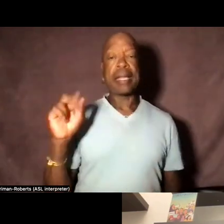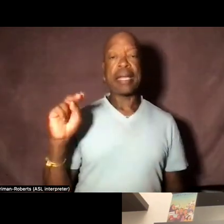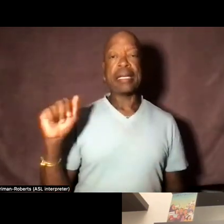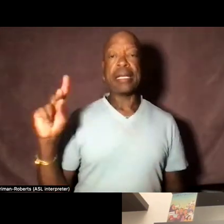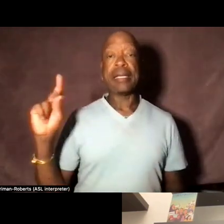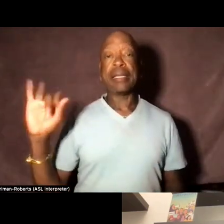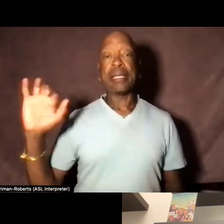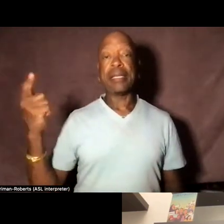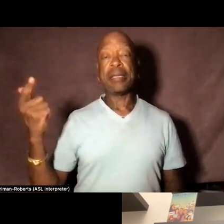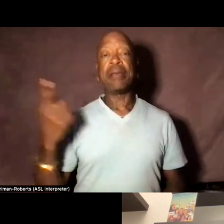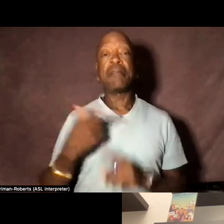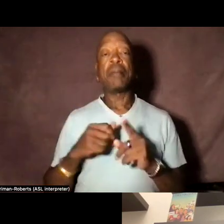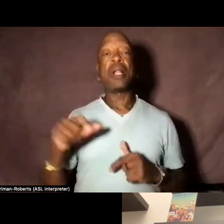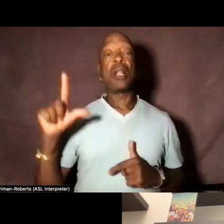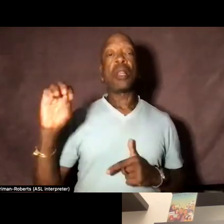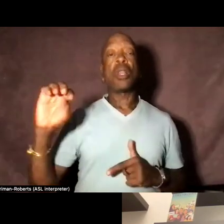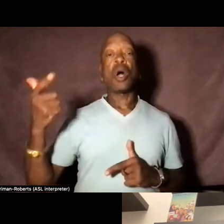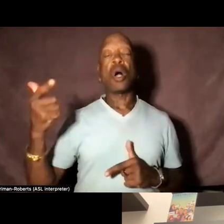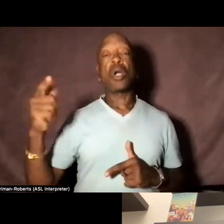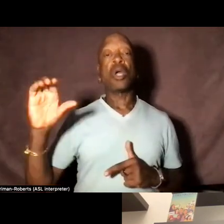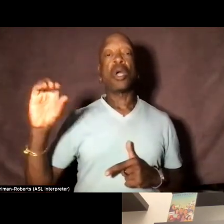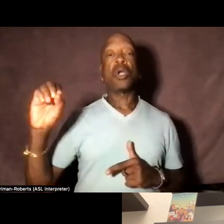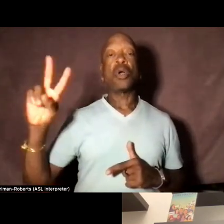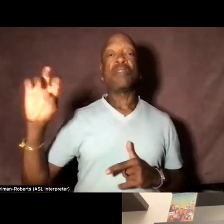Covid Justice uh with up-to-date public health information about